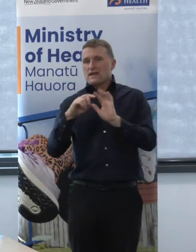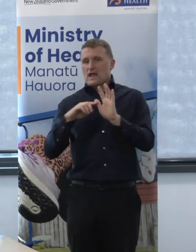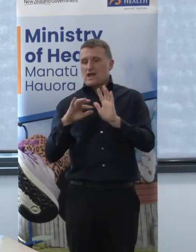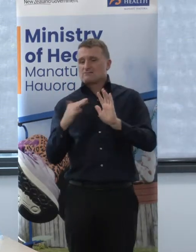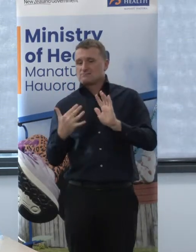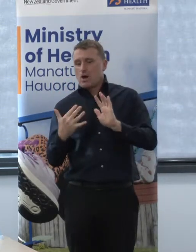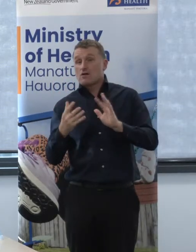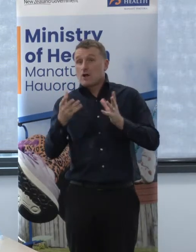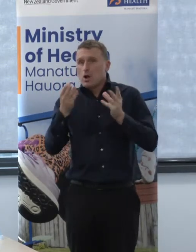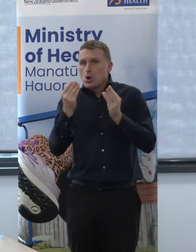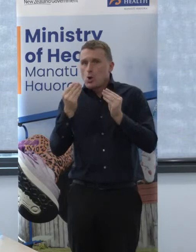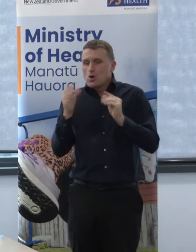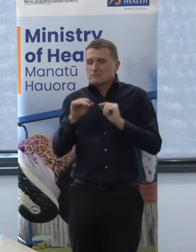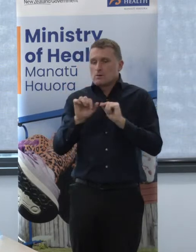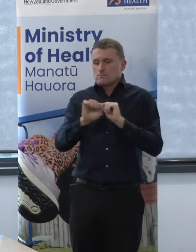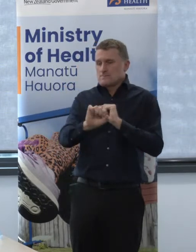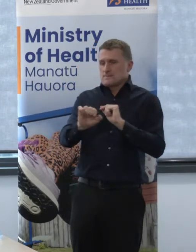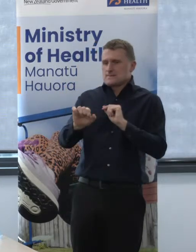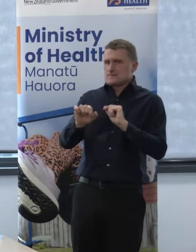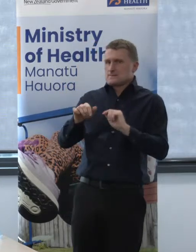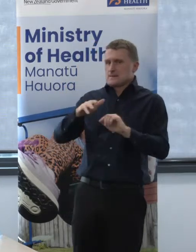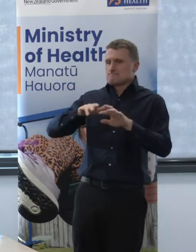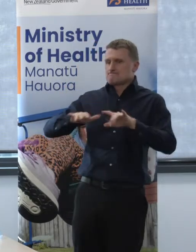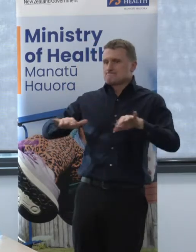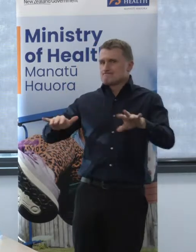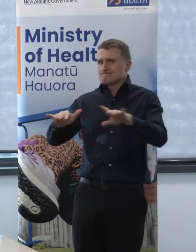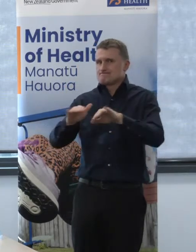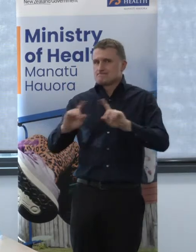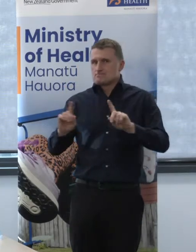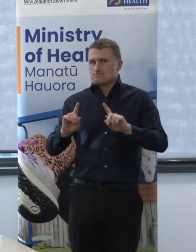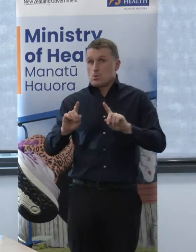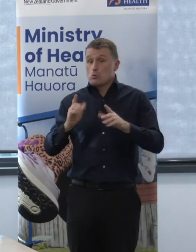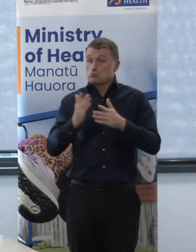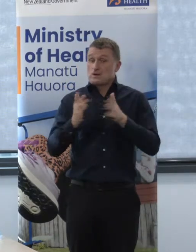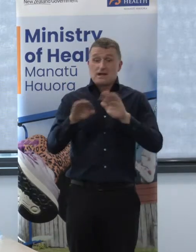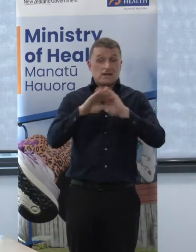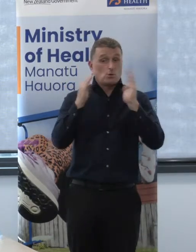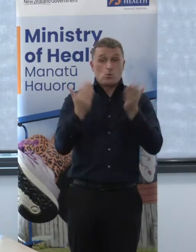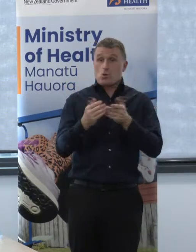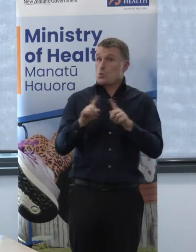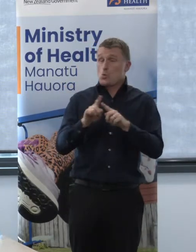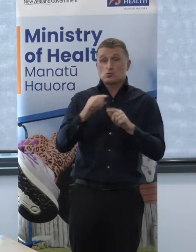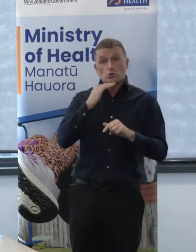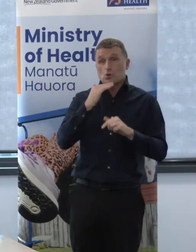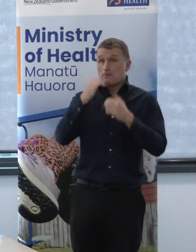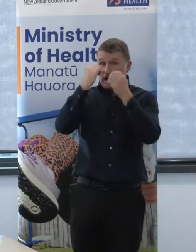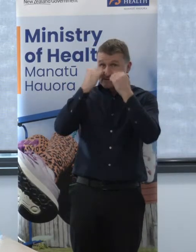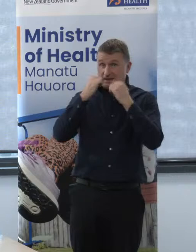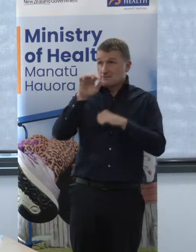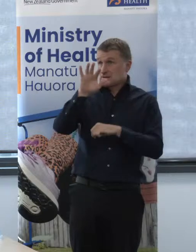the most severe? We are just learning BA.4 and BA.5 at the moment, we do not have enough experience in New Zealand.